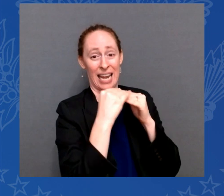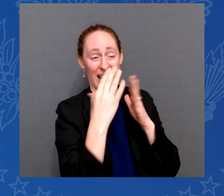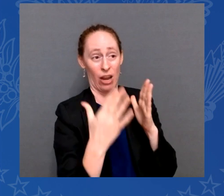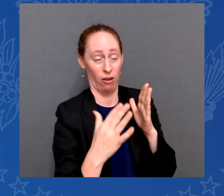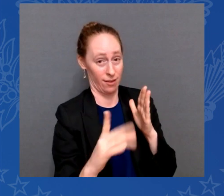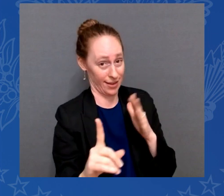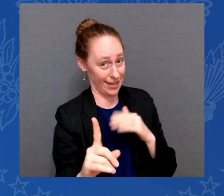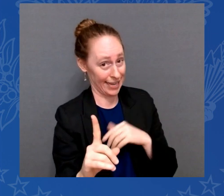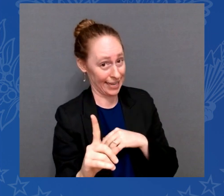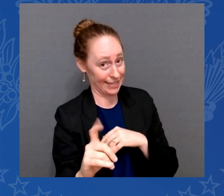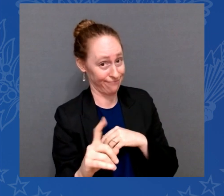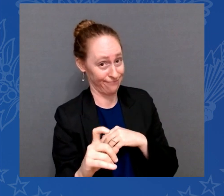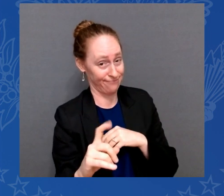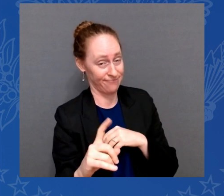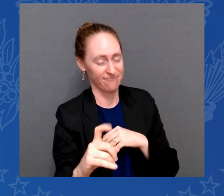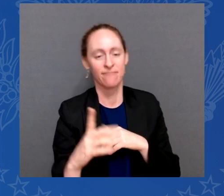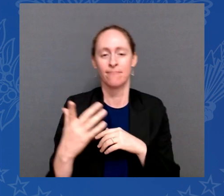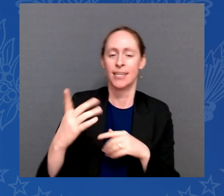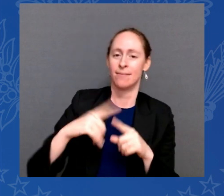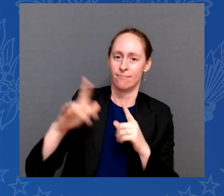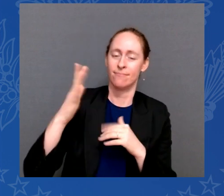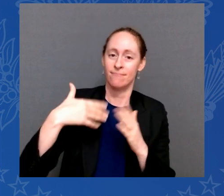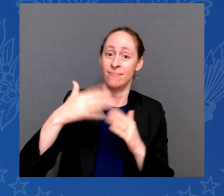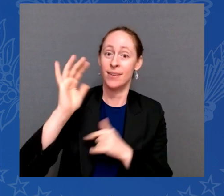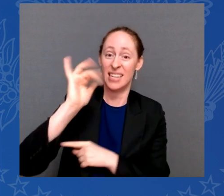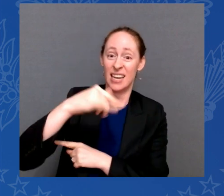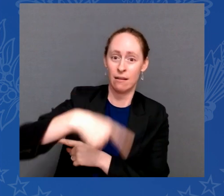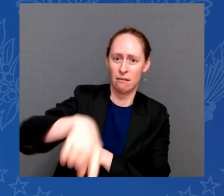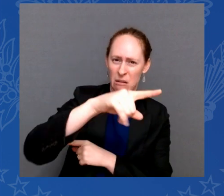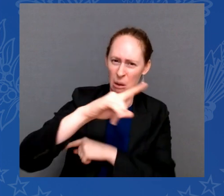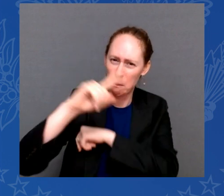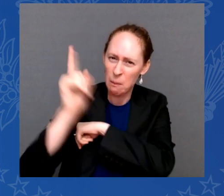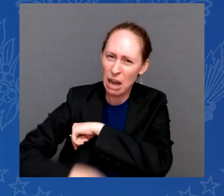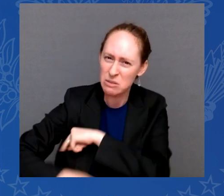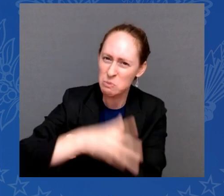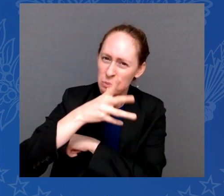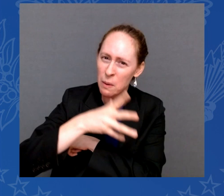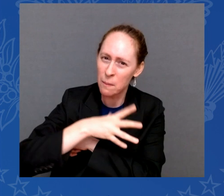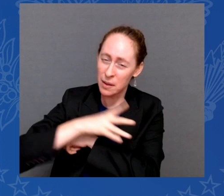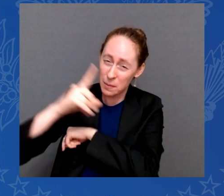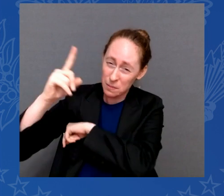that we do everything in our power and our ability, based on our role,